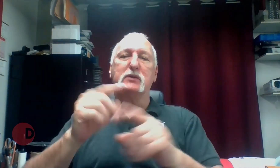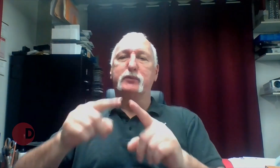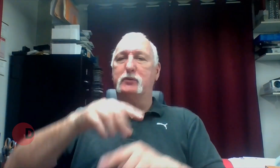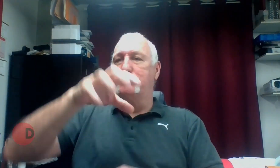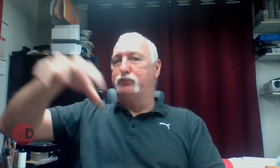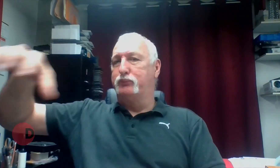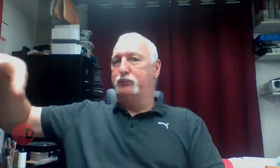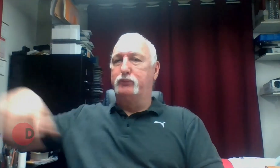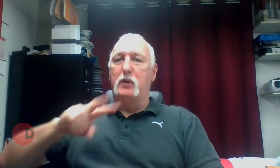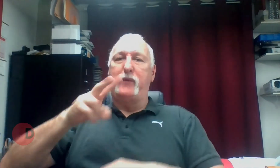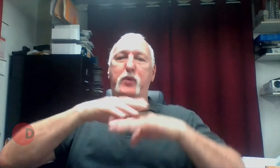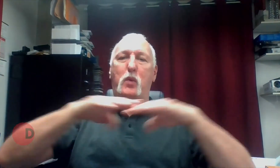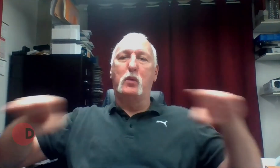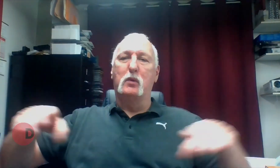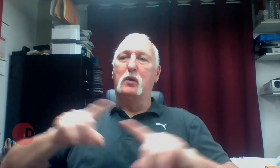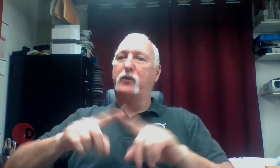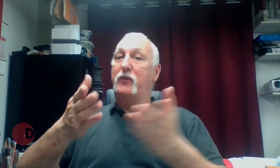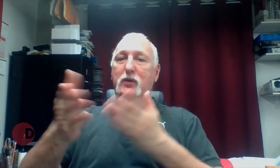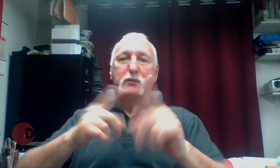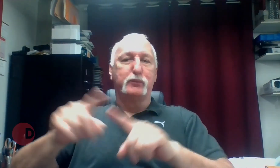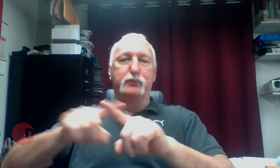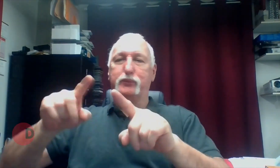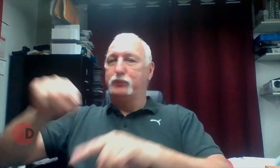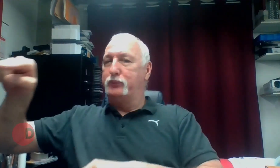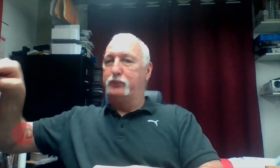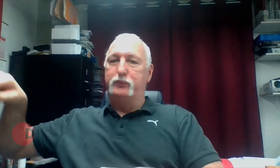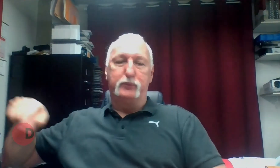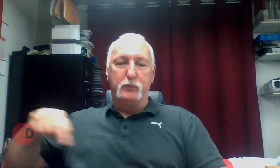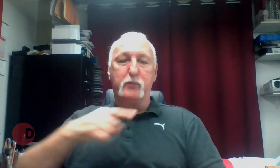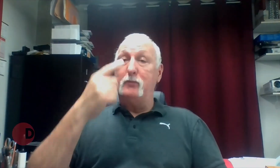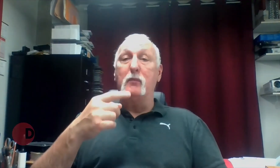All are on the first floor providing different services.